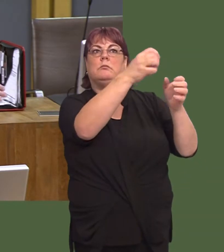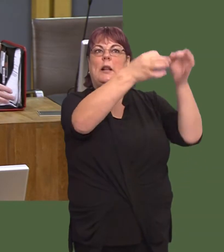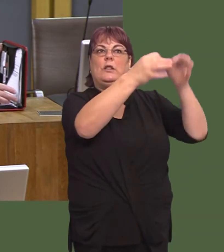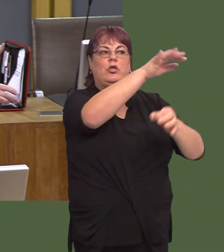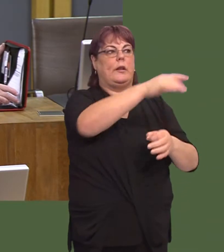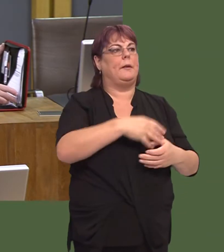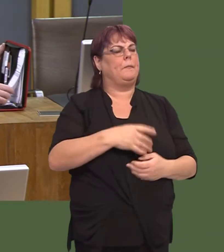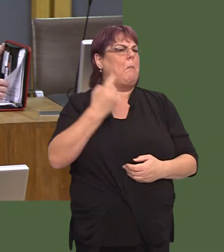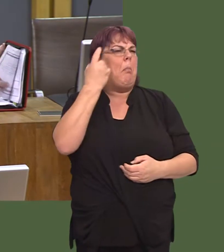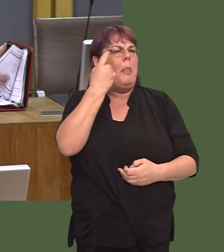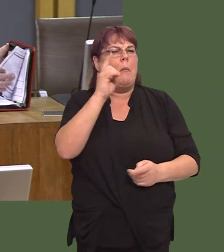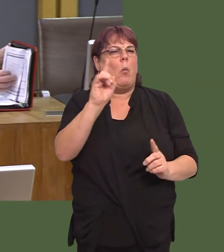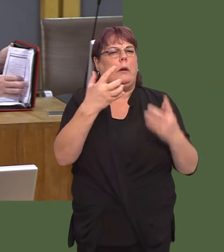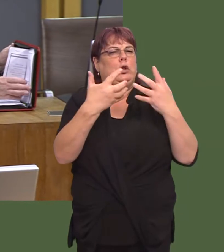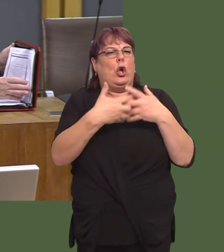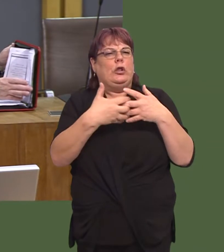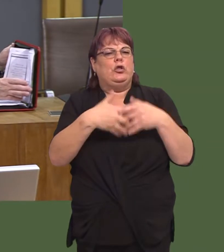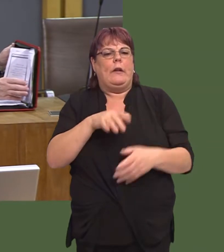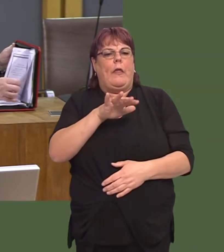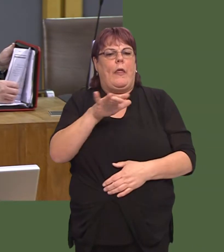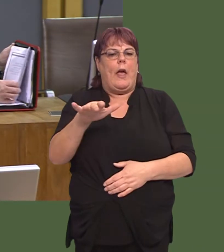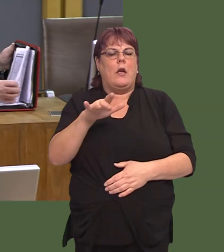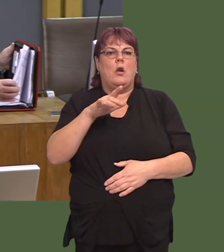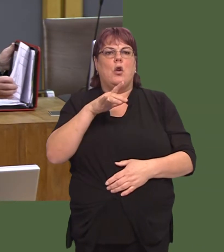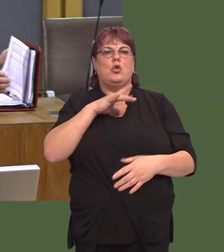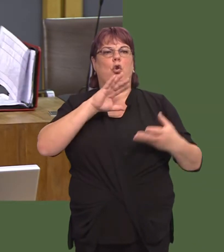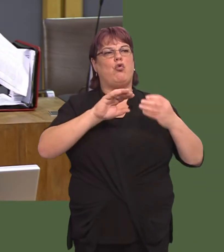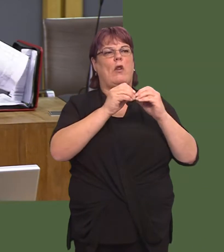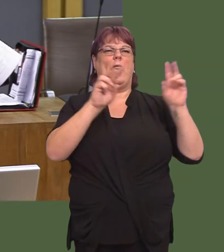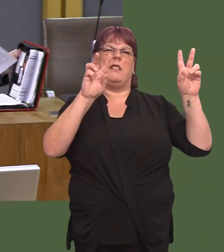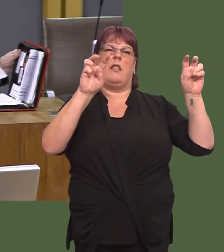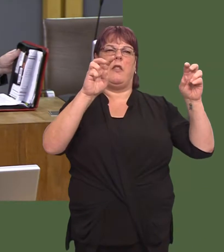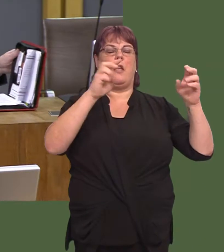rolled out to help maintain the invisible border between Northern Ireland and the Republic,